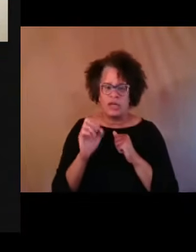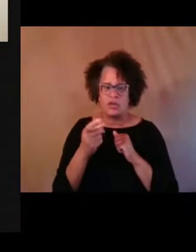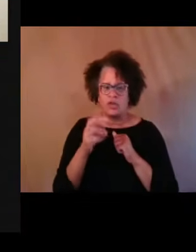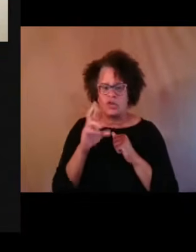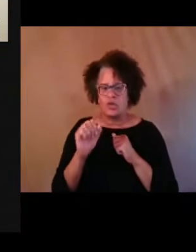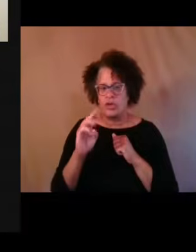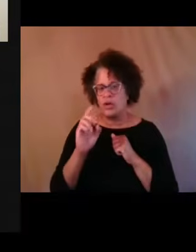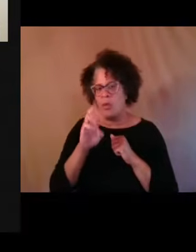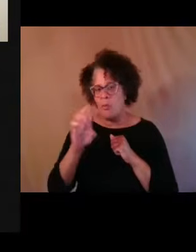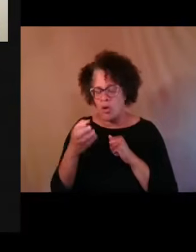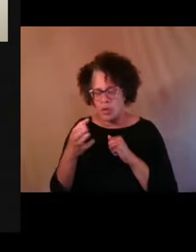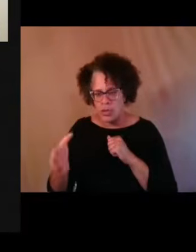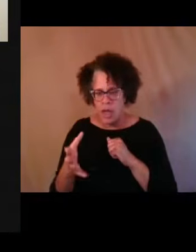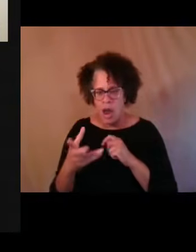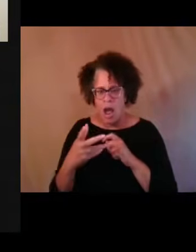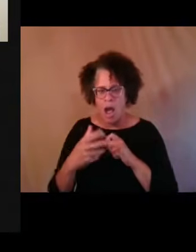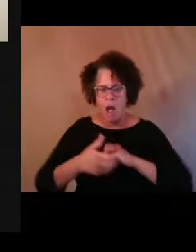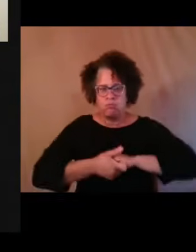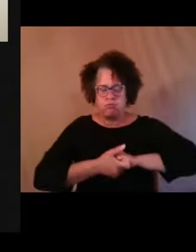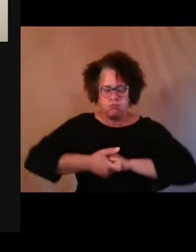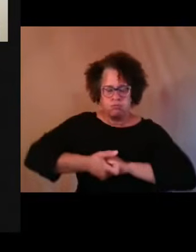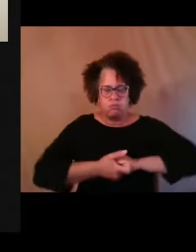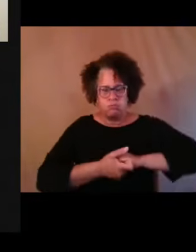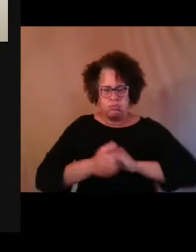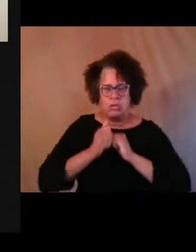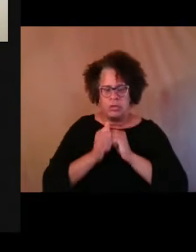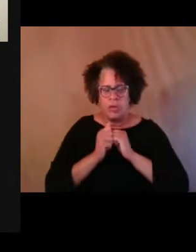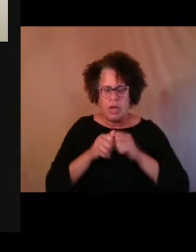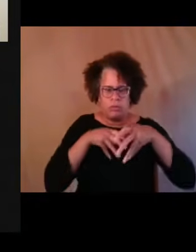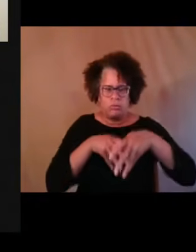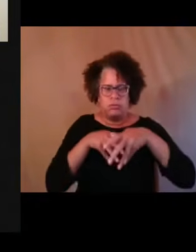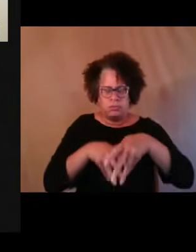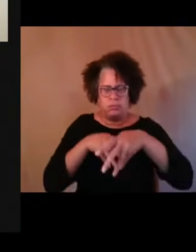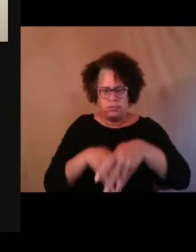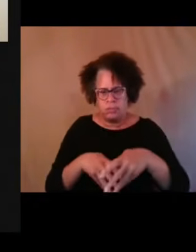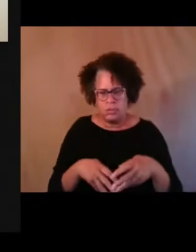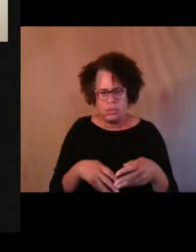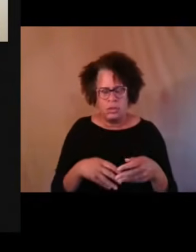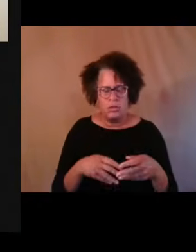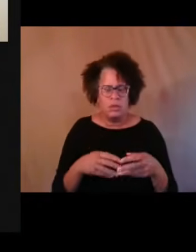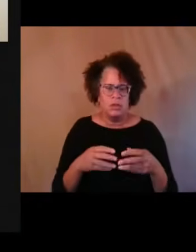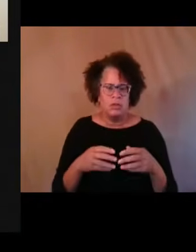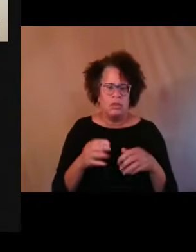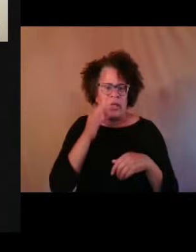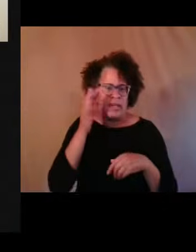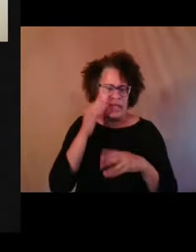Arm in Arm with us, AIM Indian Territory, Oklahoma Territory was there,